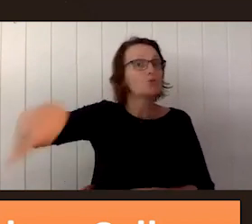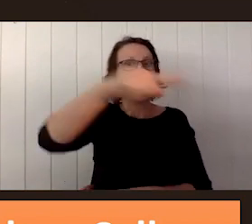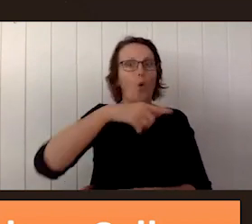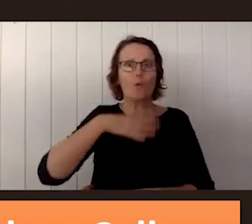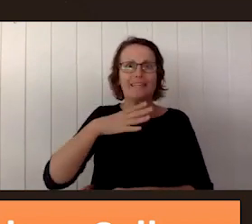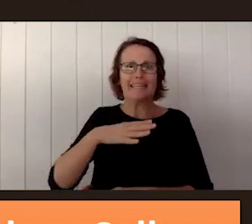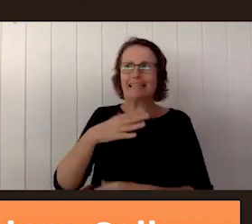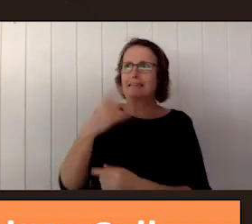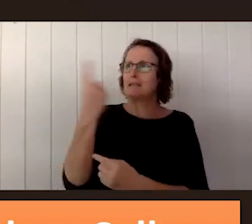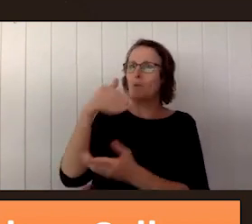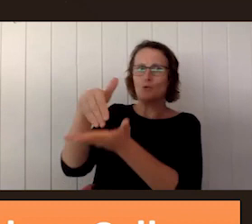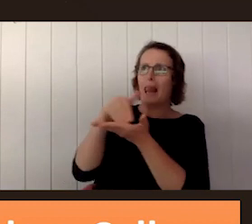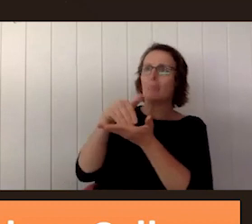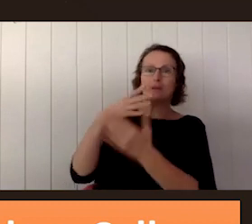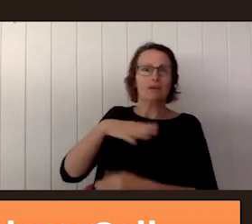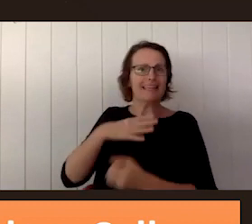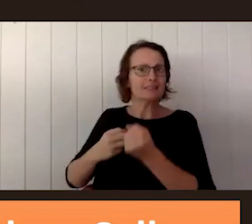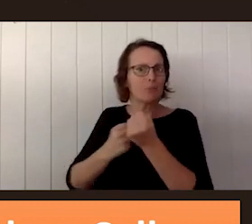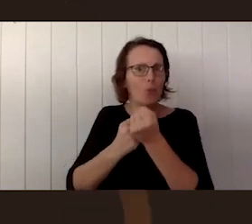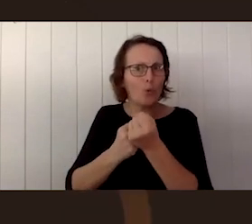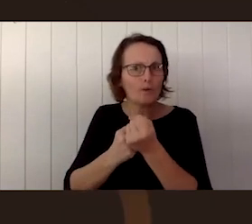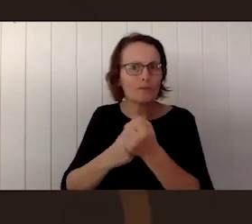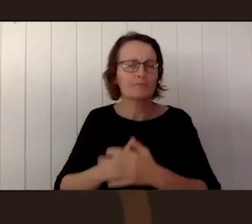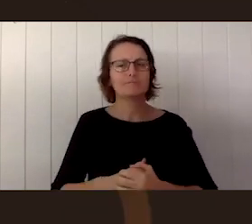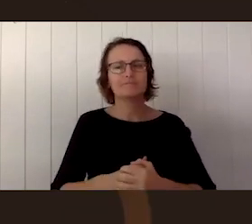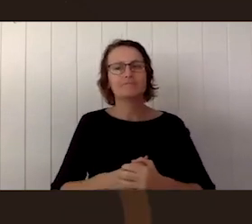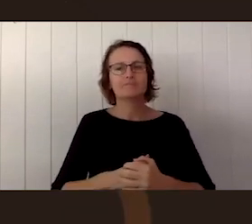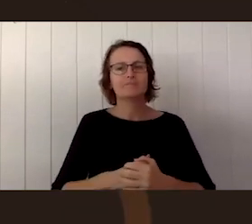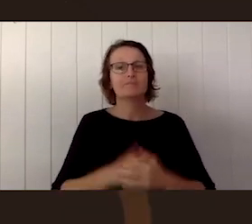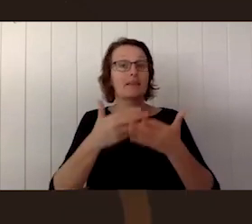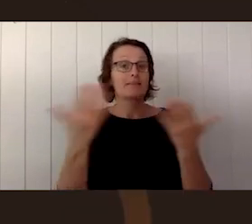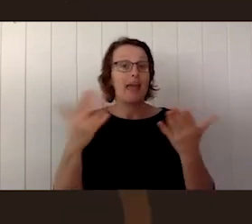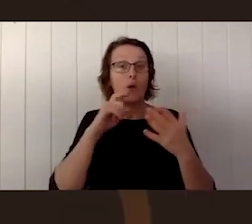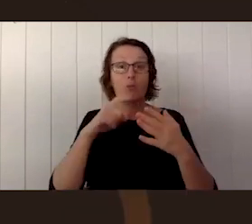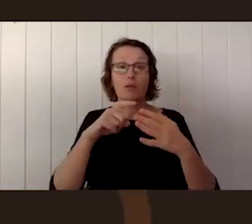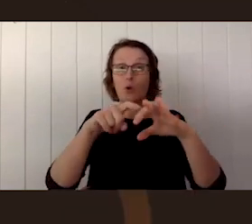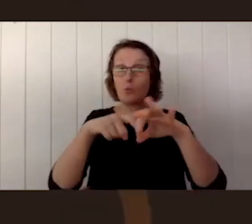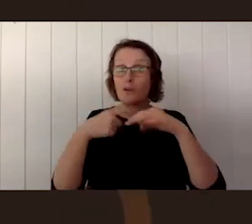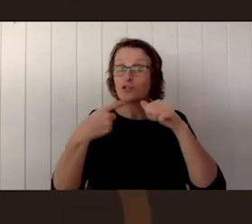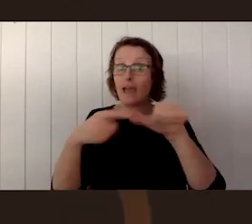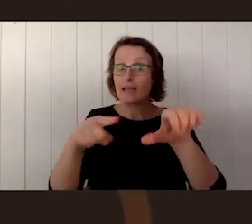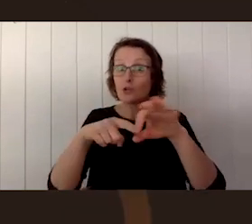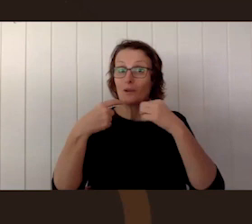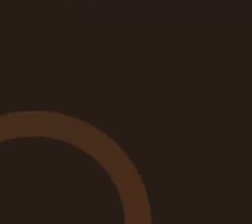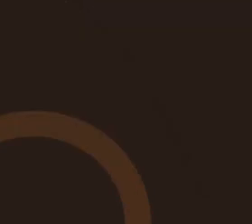to help us through this challenging time. I'm now going to open up for